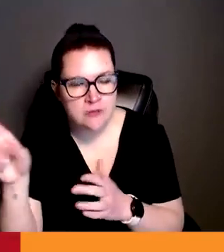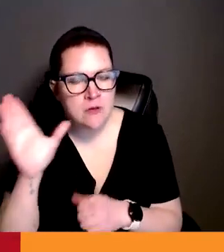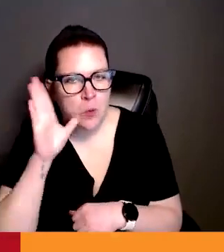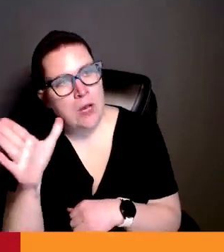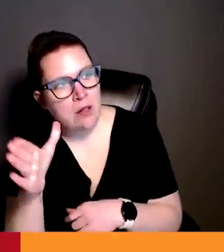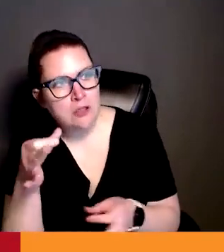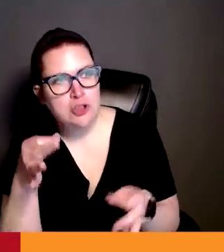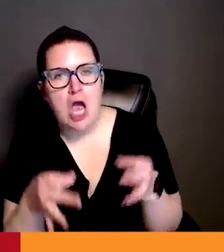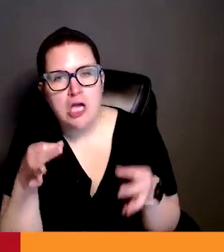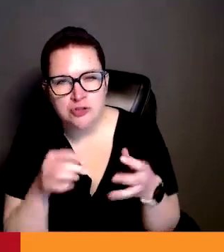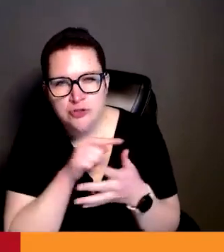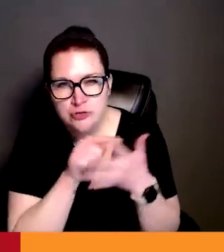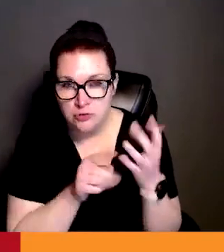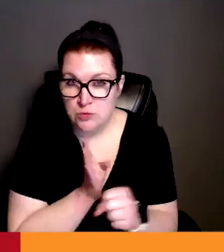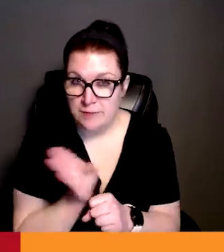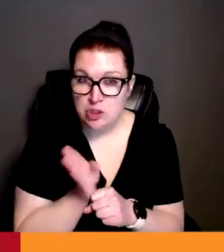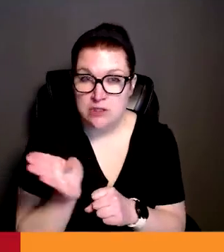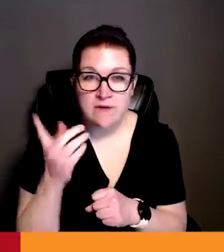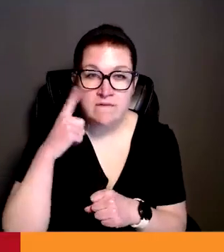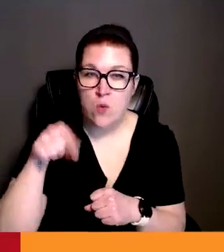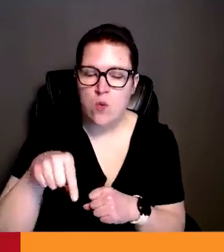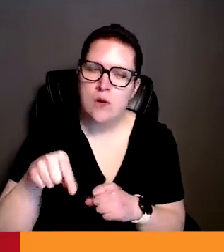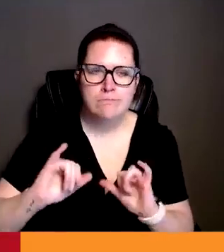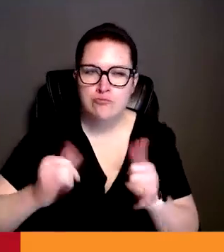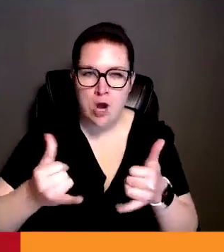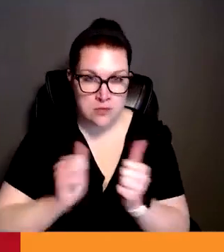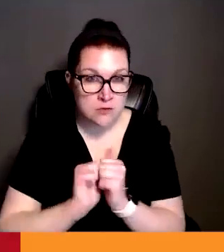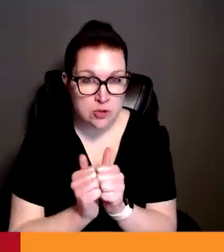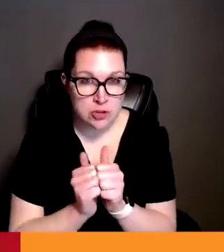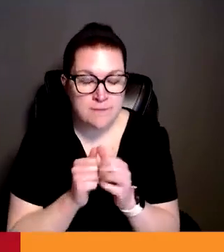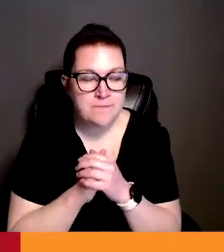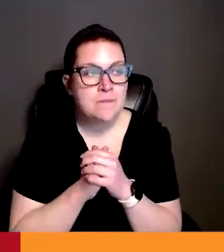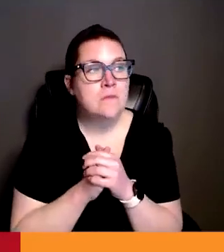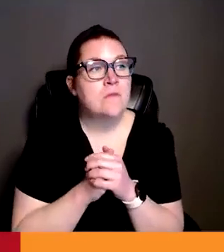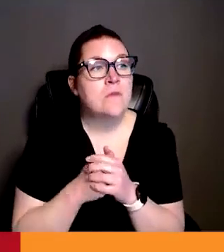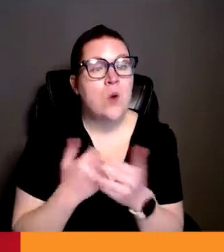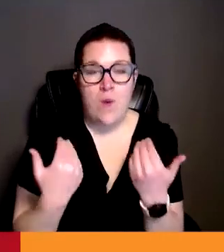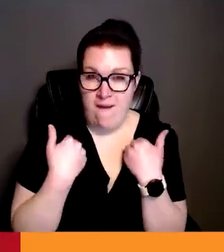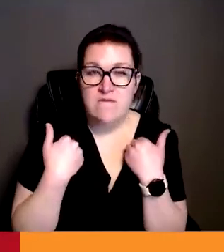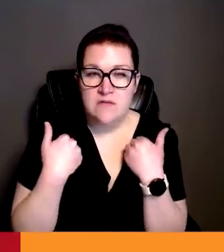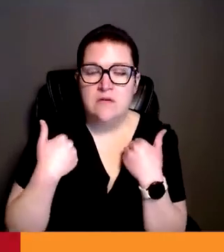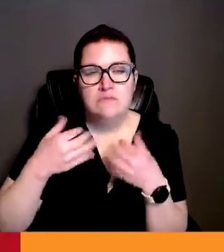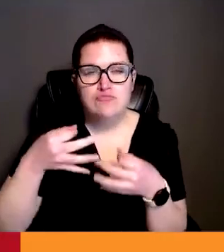the submissions for this prize competition. We do have the judging criteria that is posted